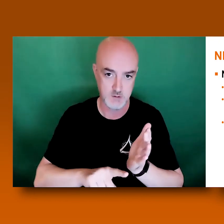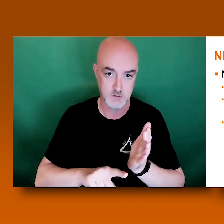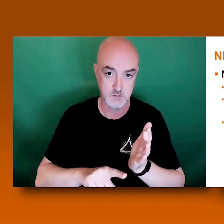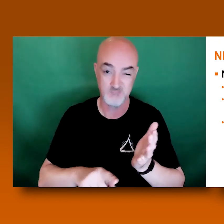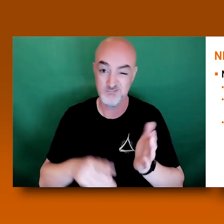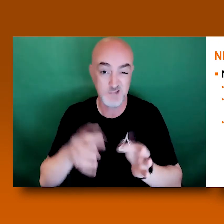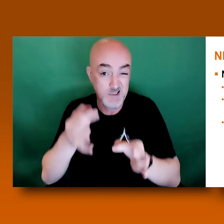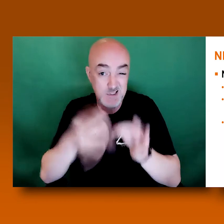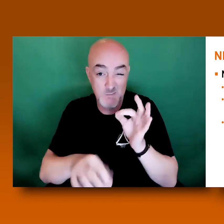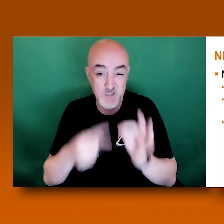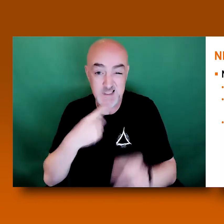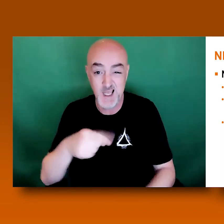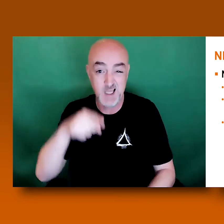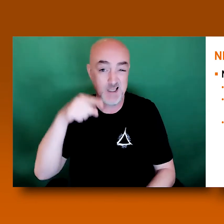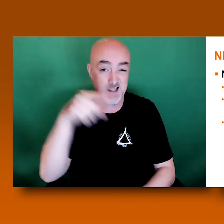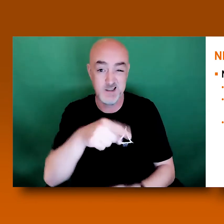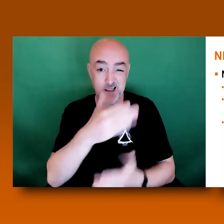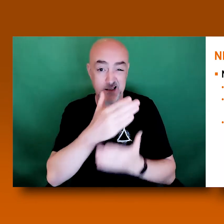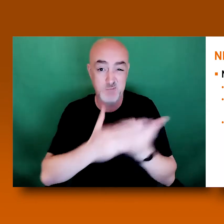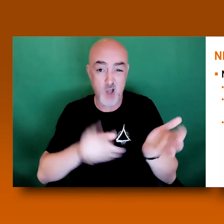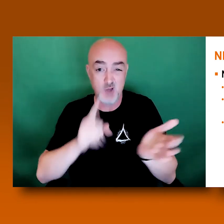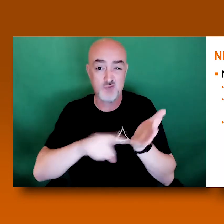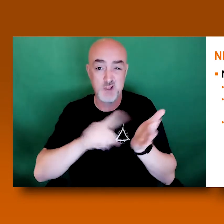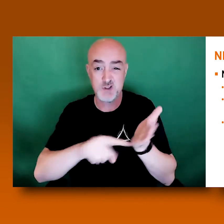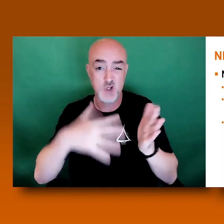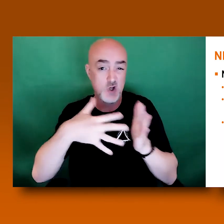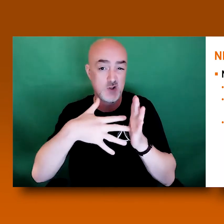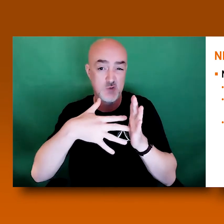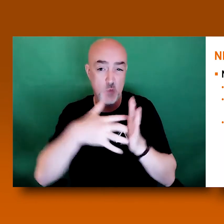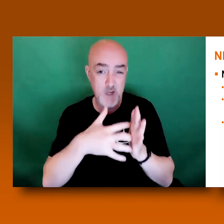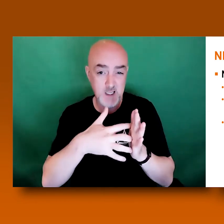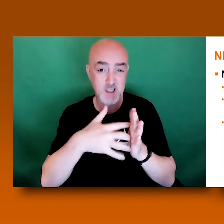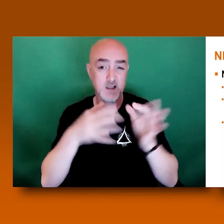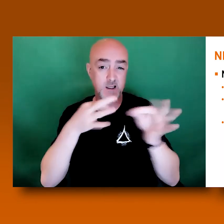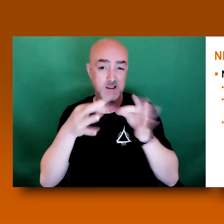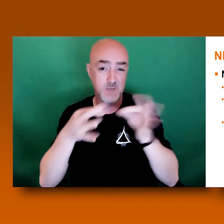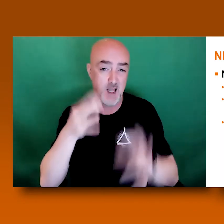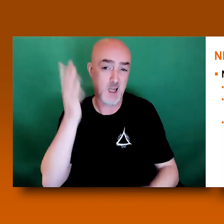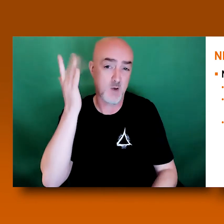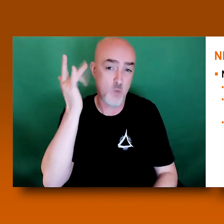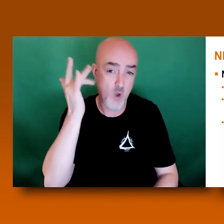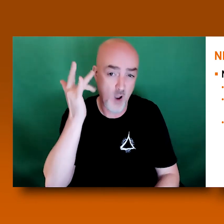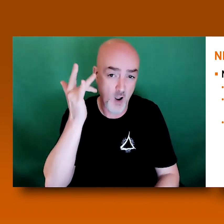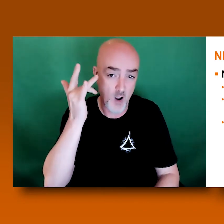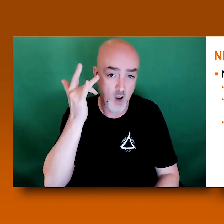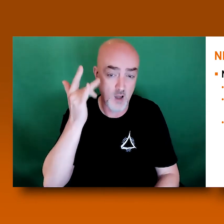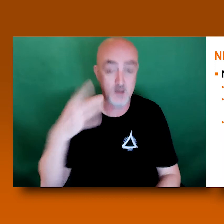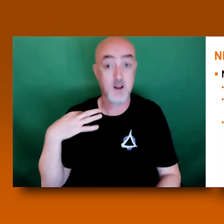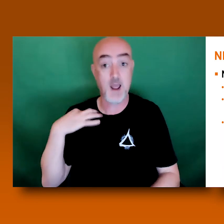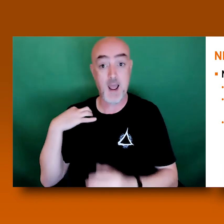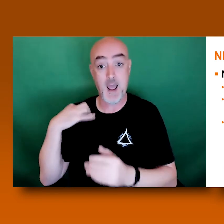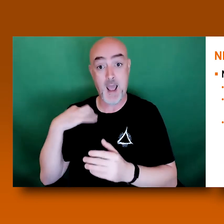they should do the research. They will simply say this part of the research is weak, they might provide an example why,